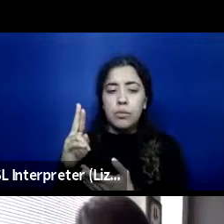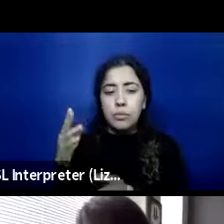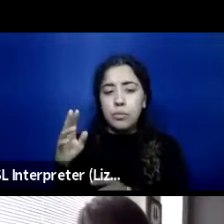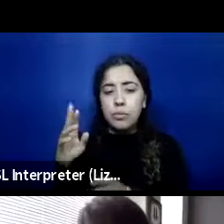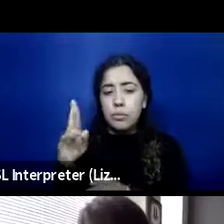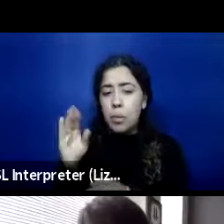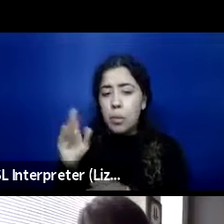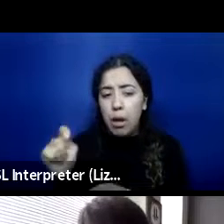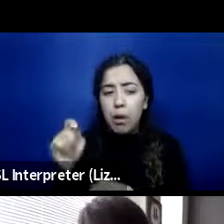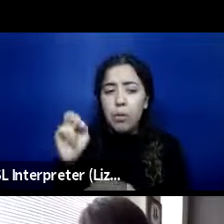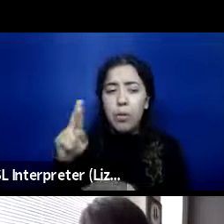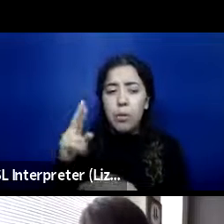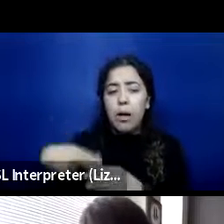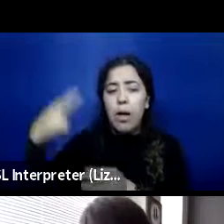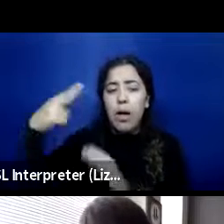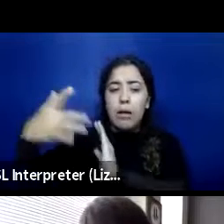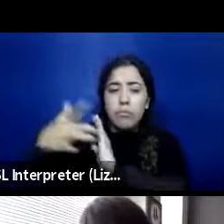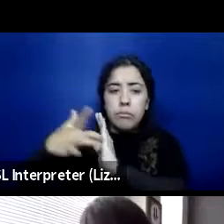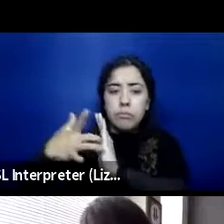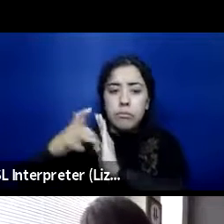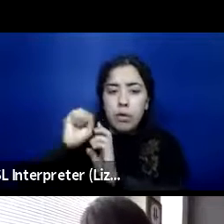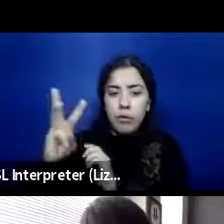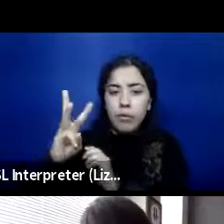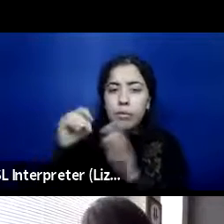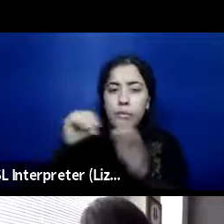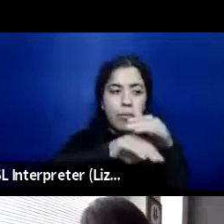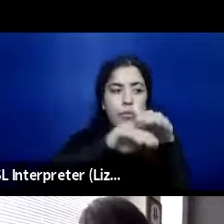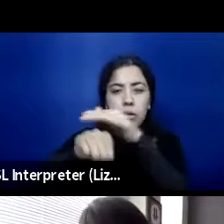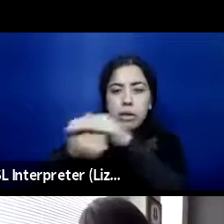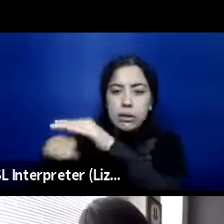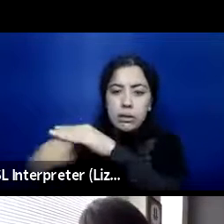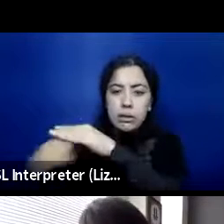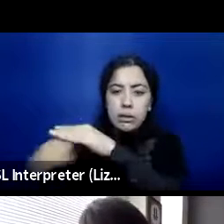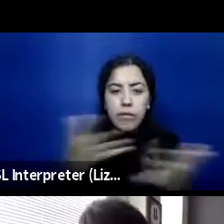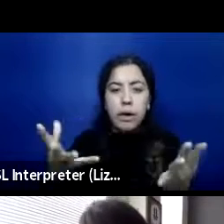Hey, Debra, this is Christopher, and Kyle. If we could pause just for one second